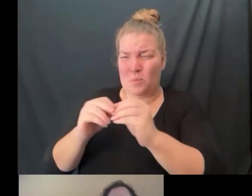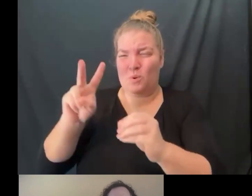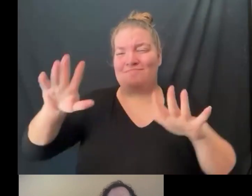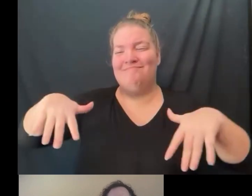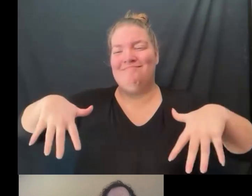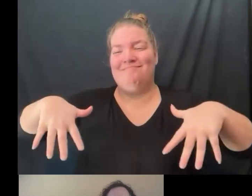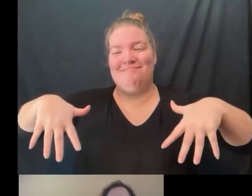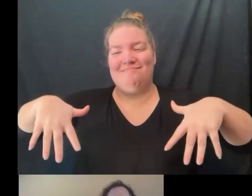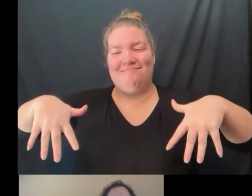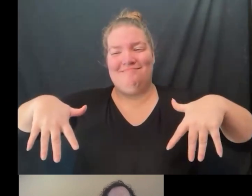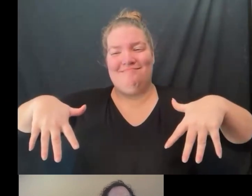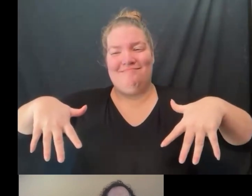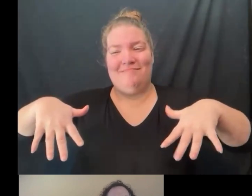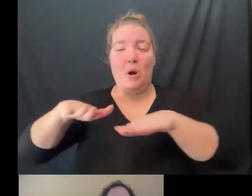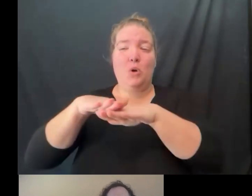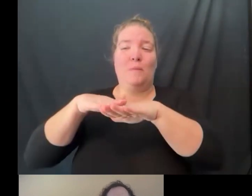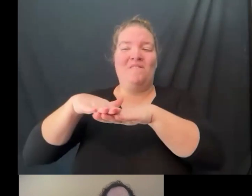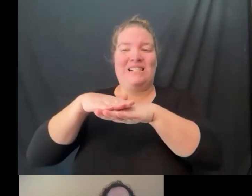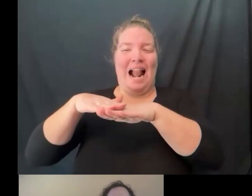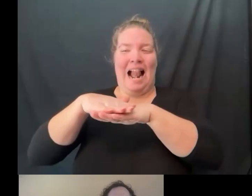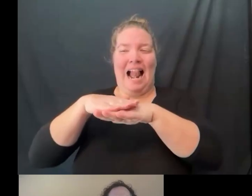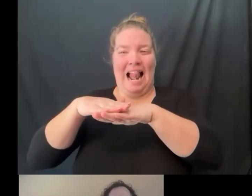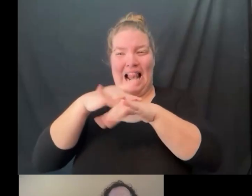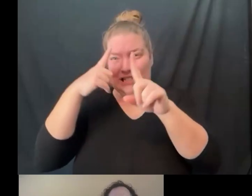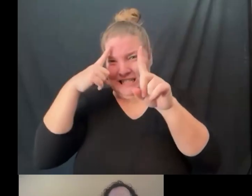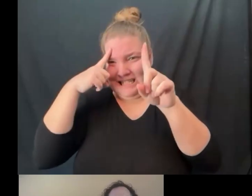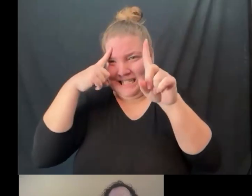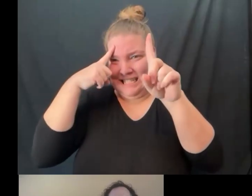but certainly identifies the idea that a Phase